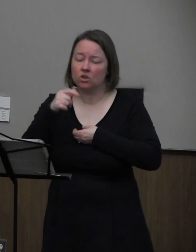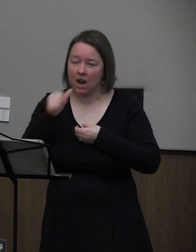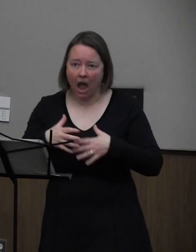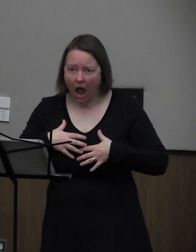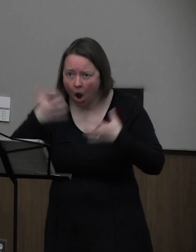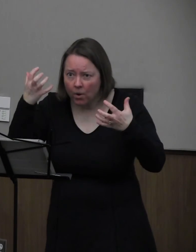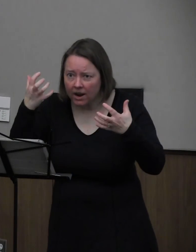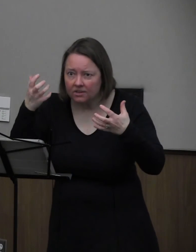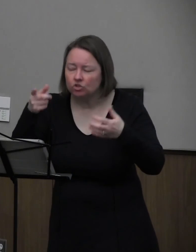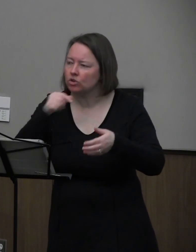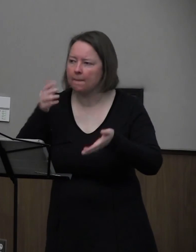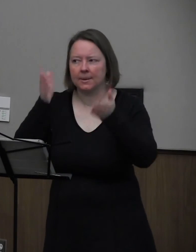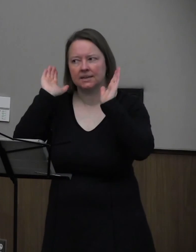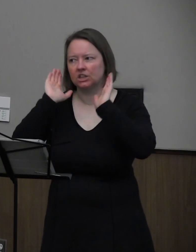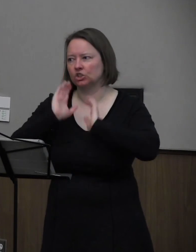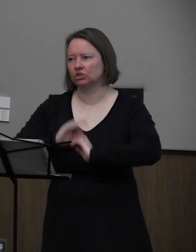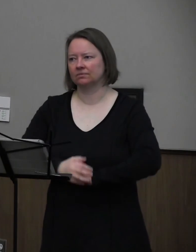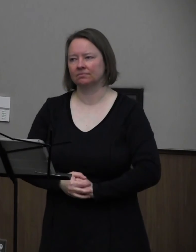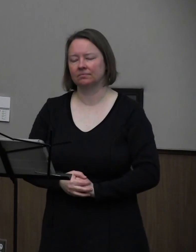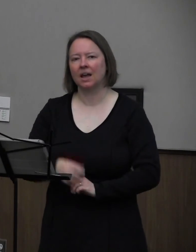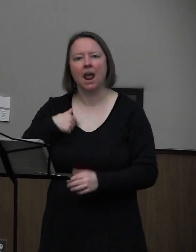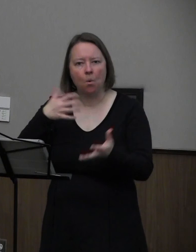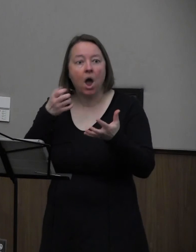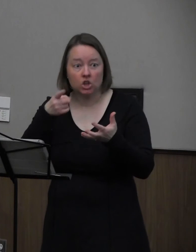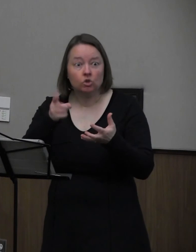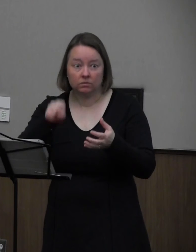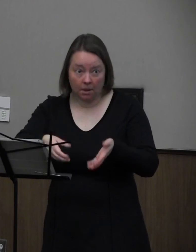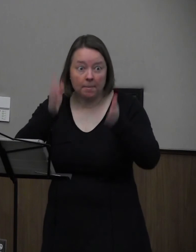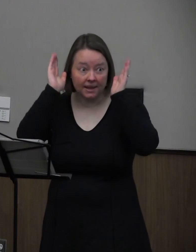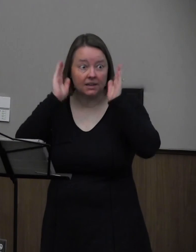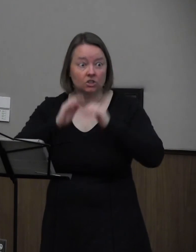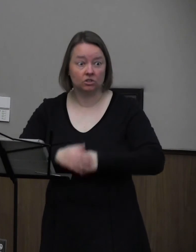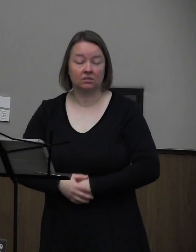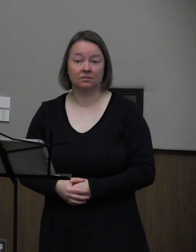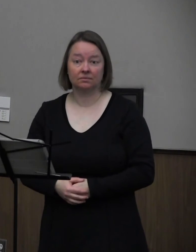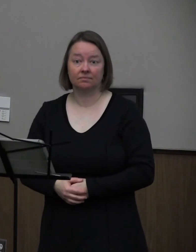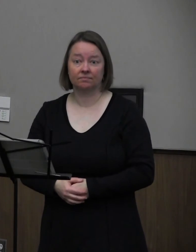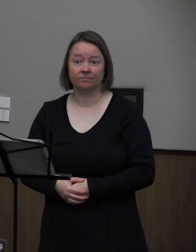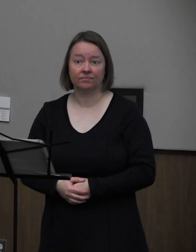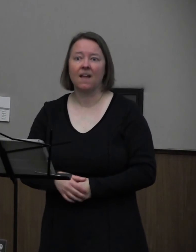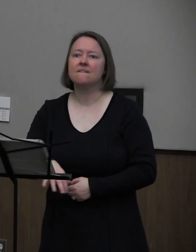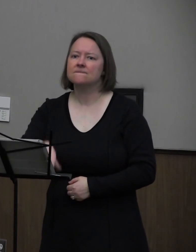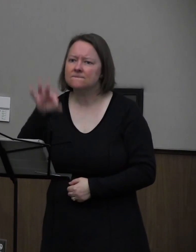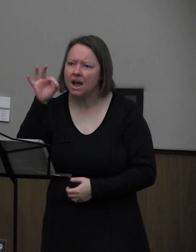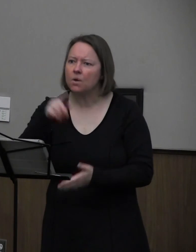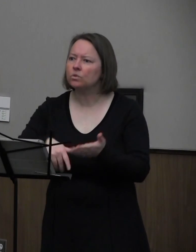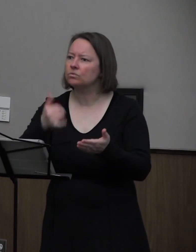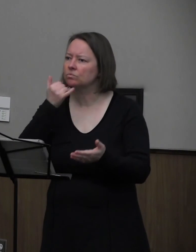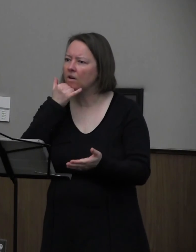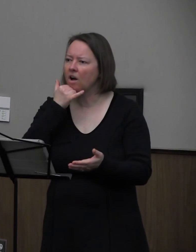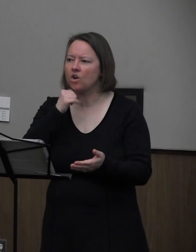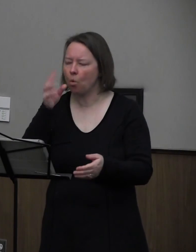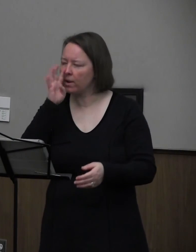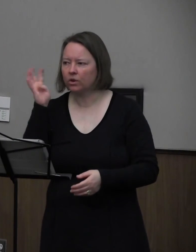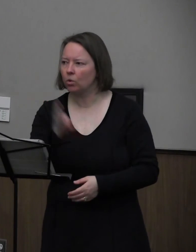you're not paying attention. And I want you to pay attention. Find what's wrong. Don't ignore it.